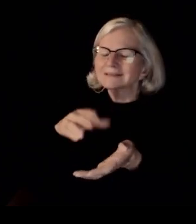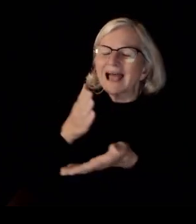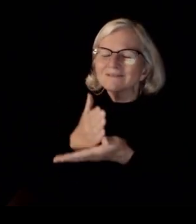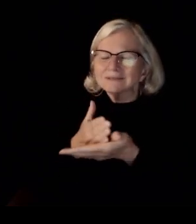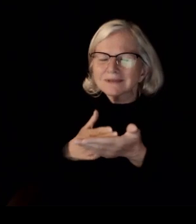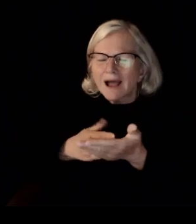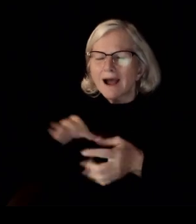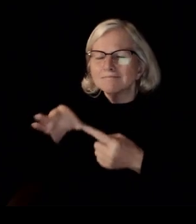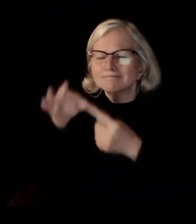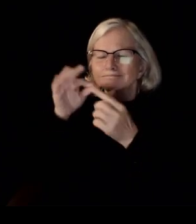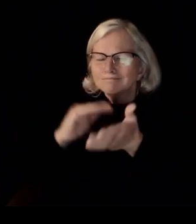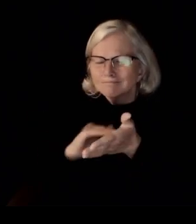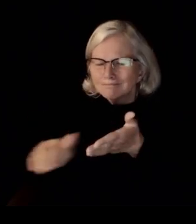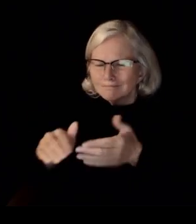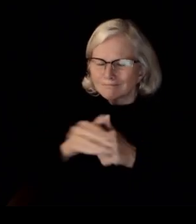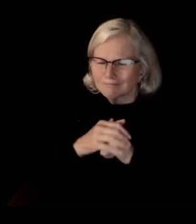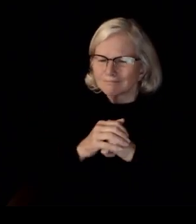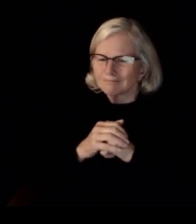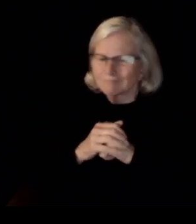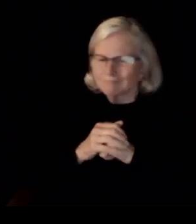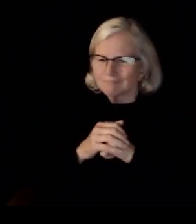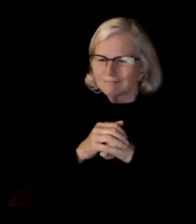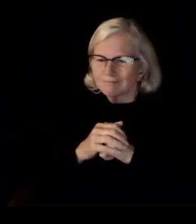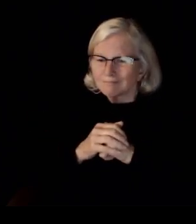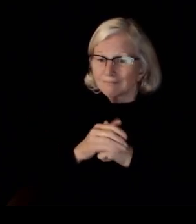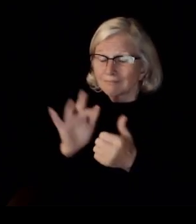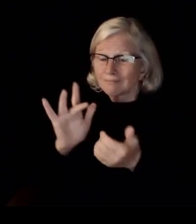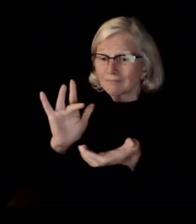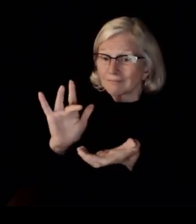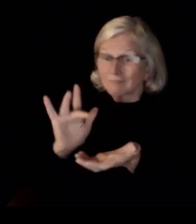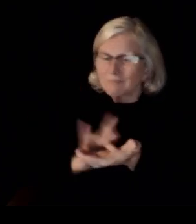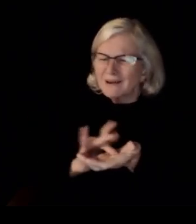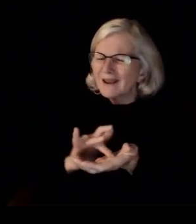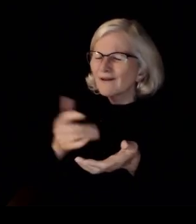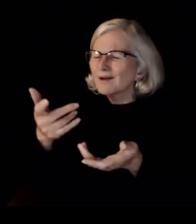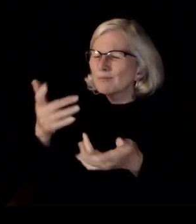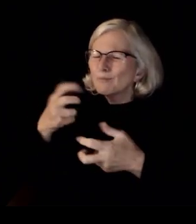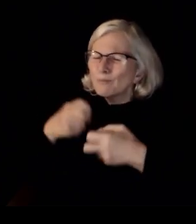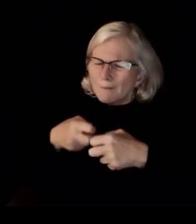health condition or a disability that makes it unreasonable for the individual to maintain